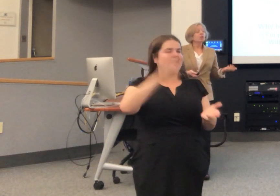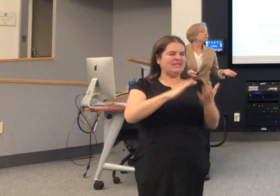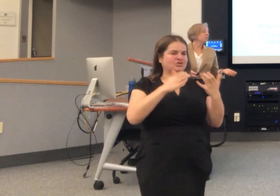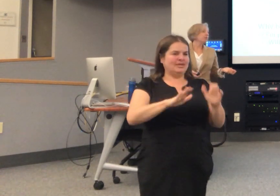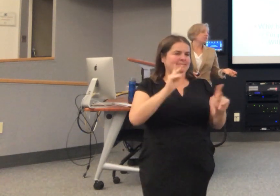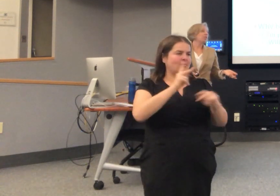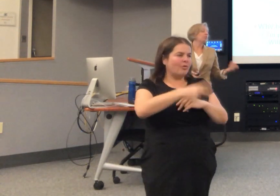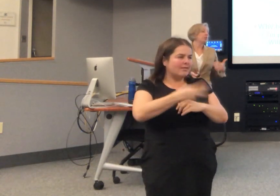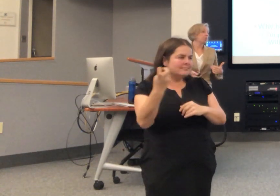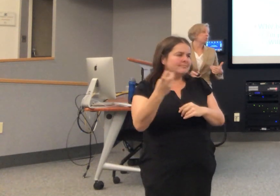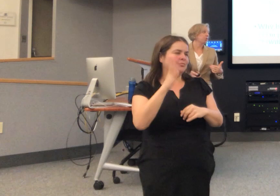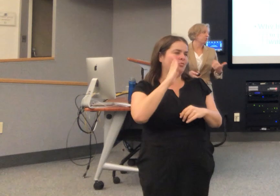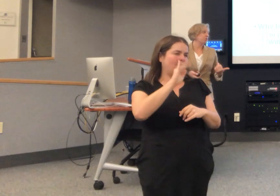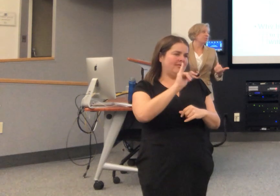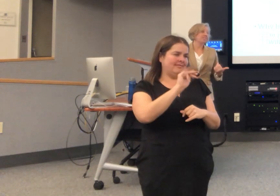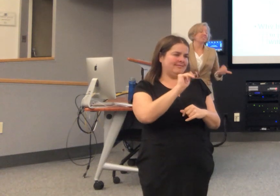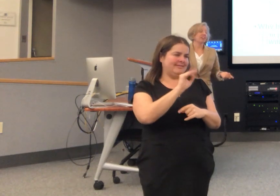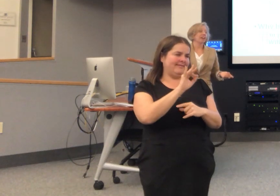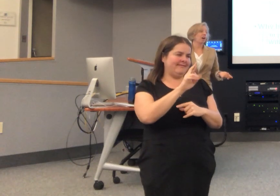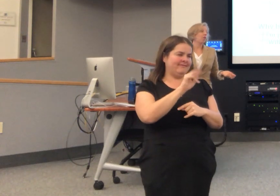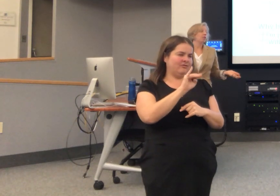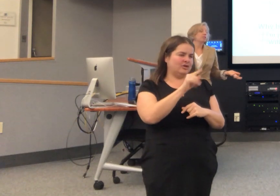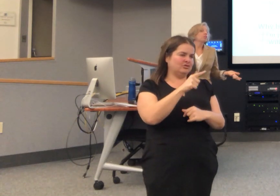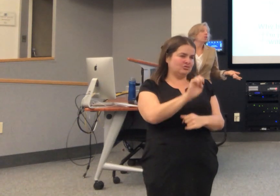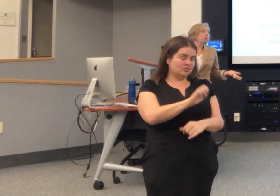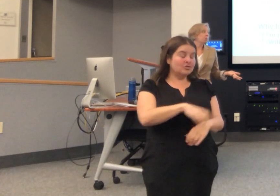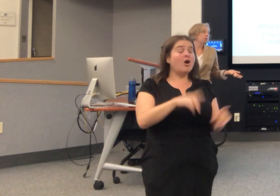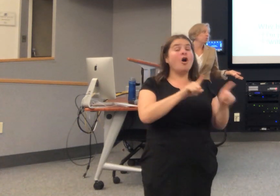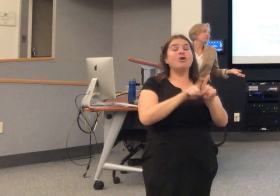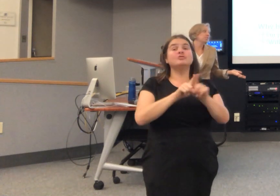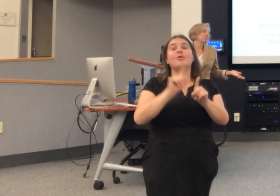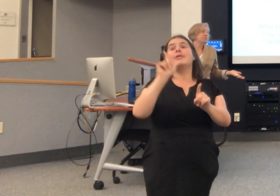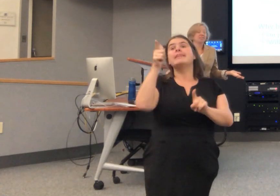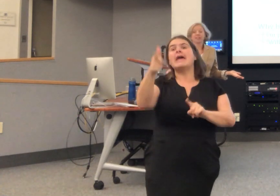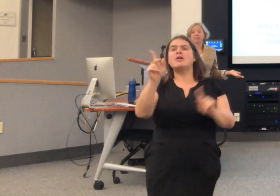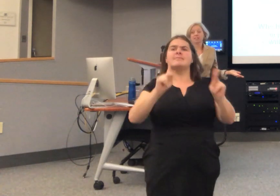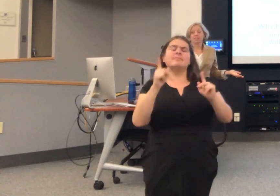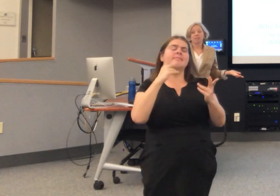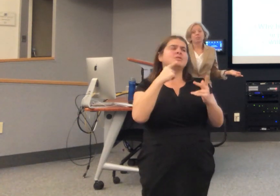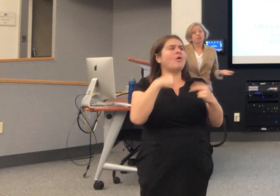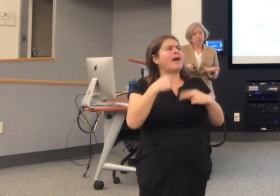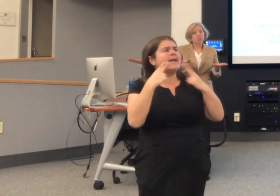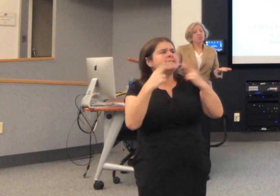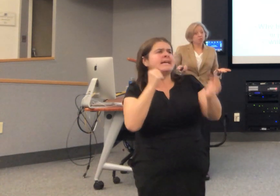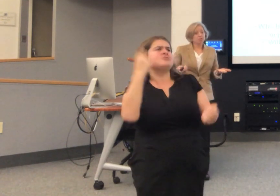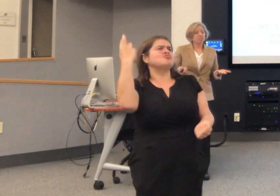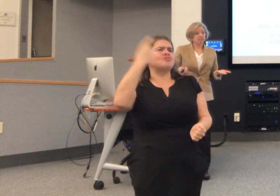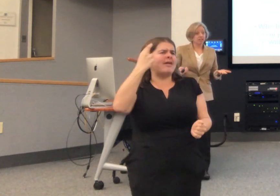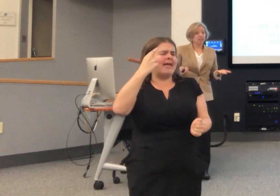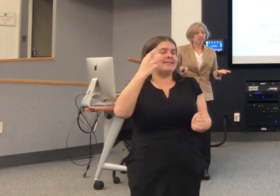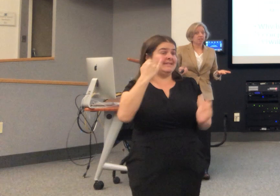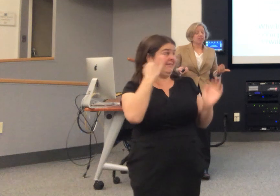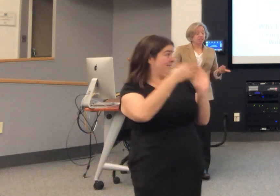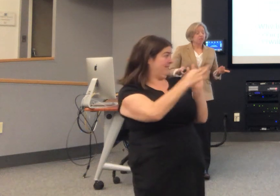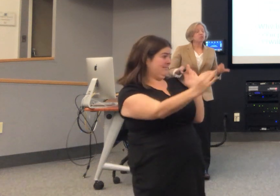It also makes it harder down the road for somebody to say, oh, I didn't know, it was a mistake. Because once that notice is there,